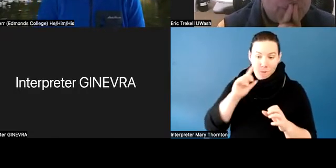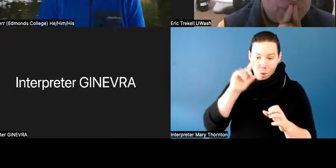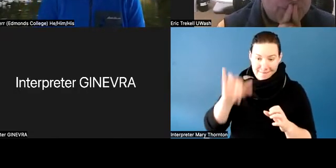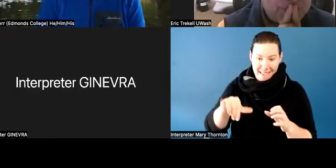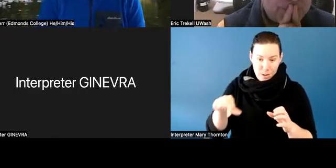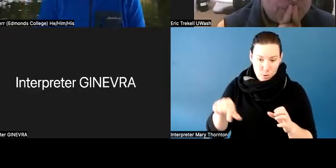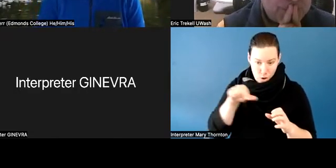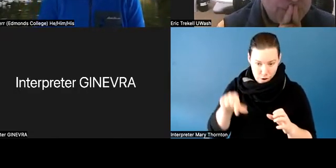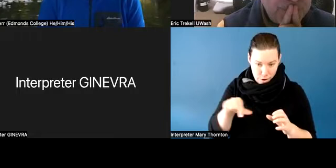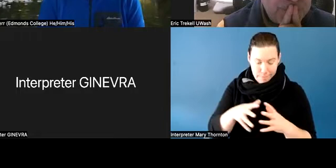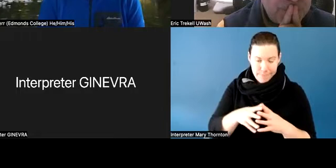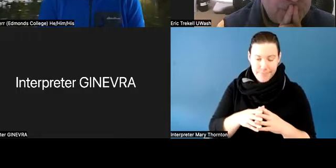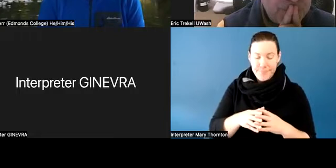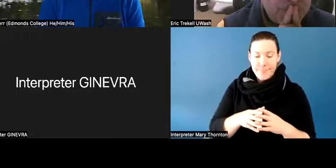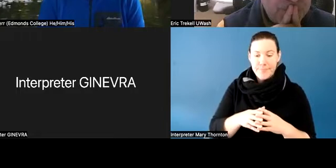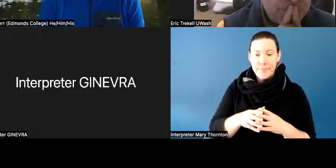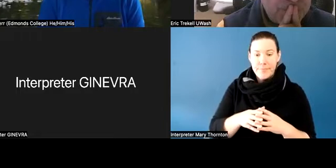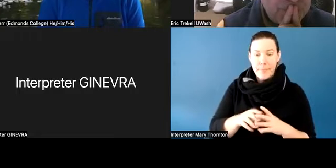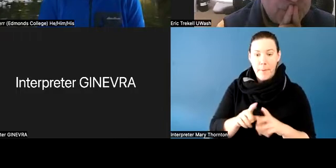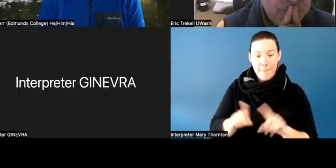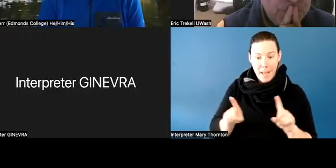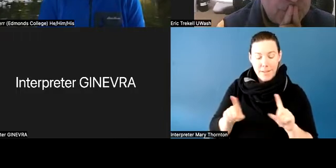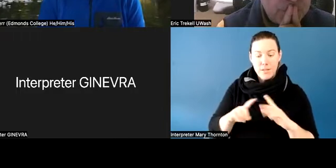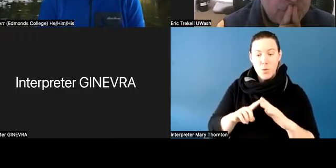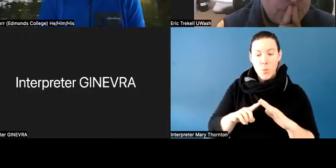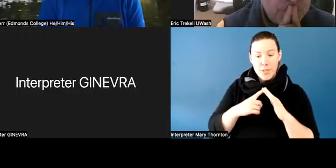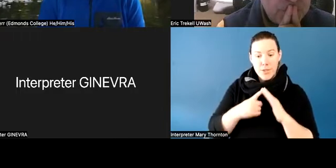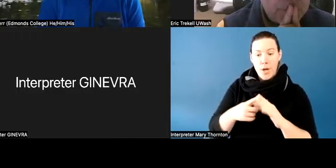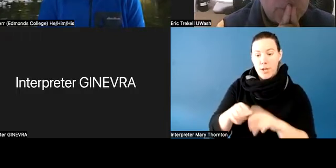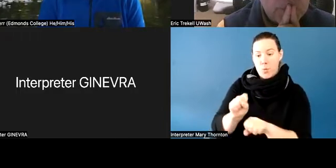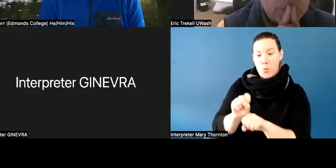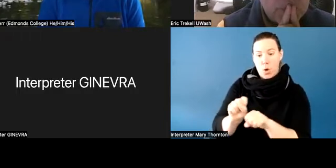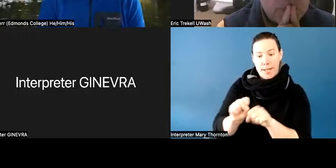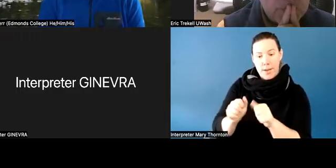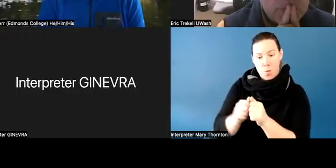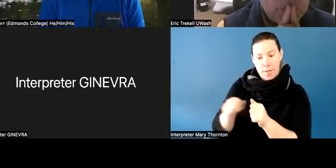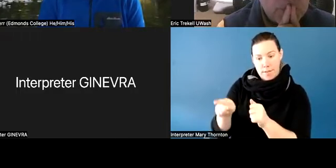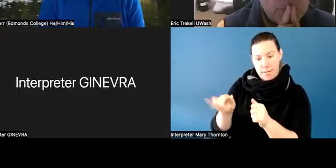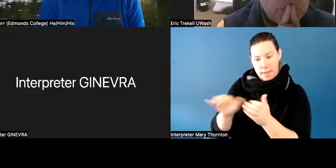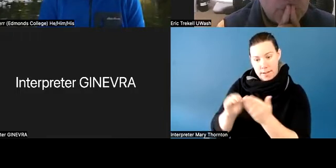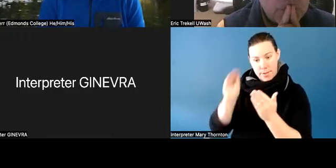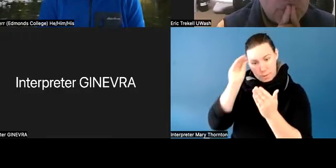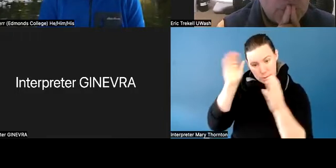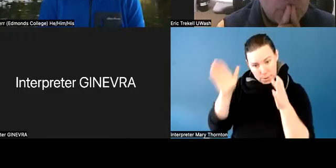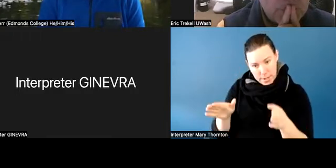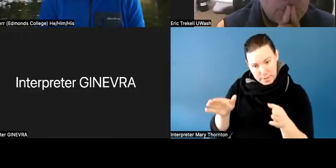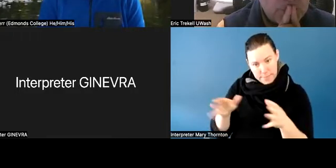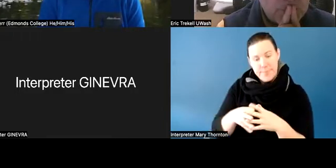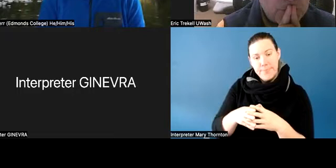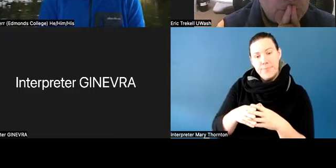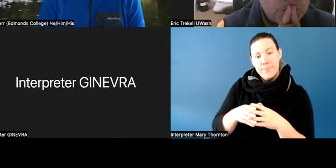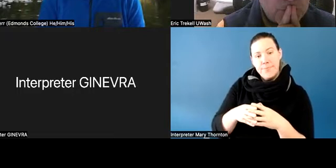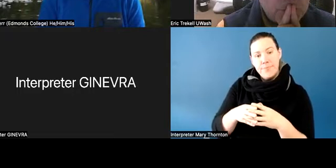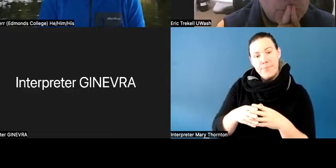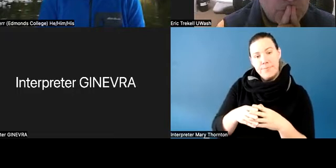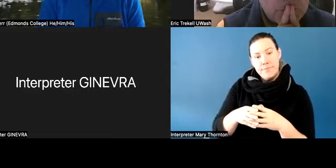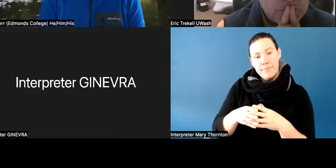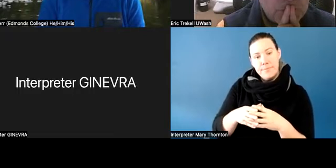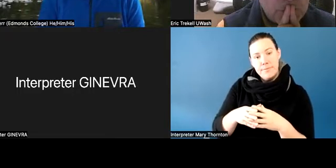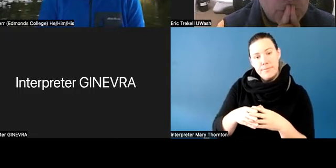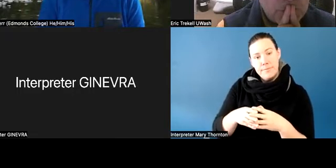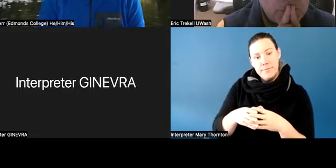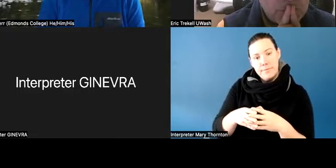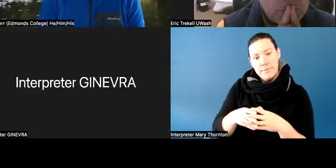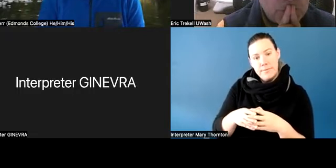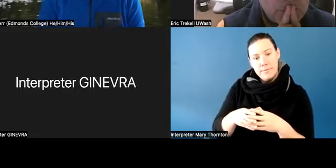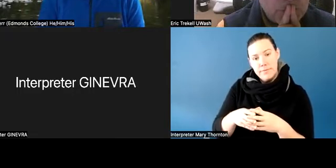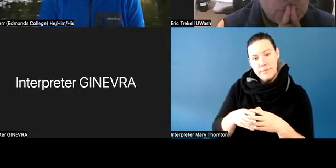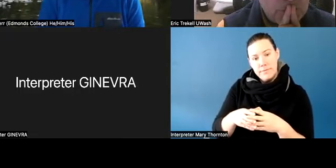But we started working with the student, just a small 30 minute